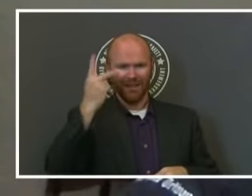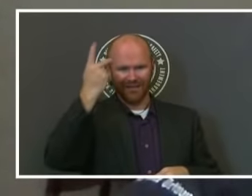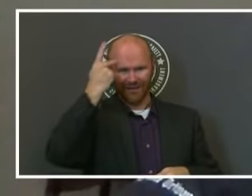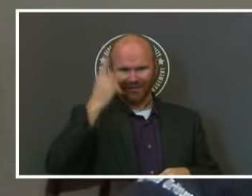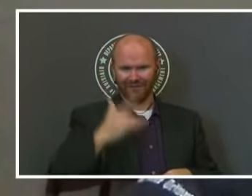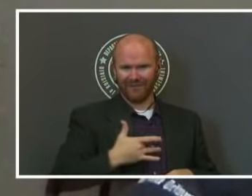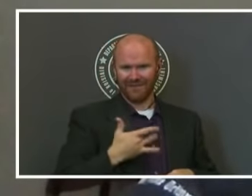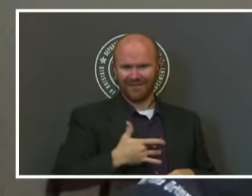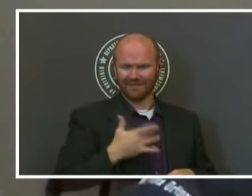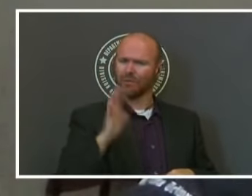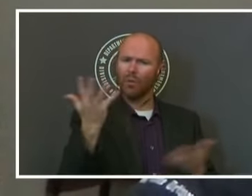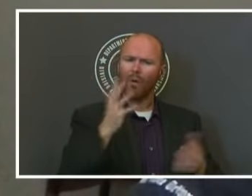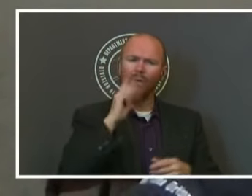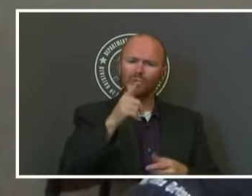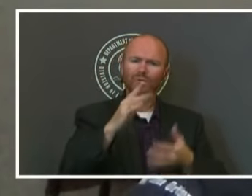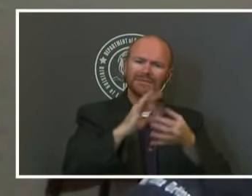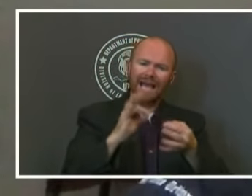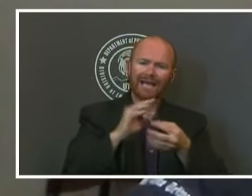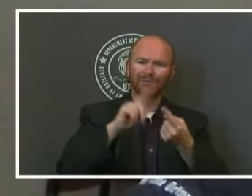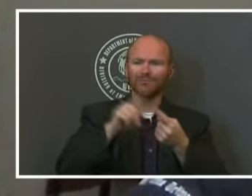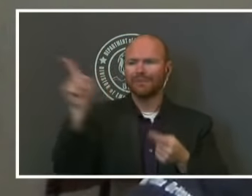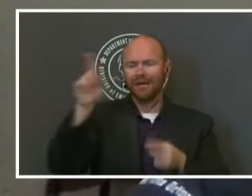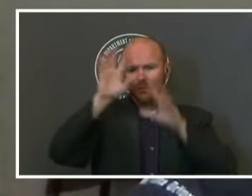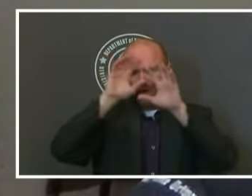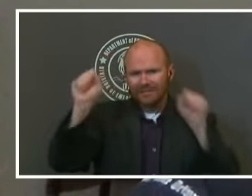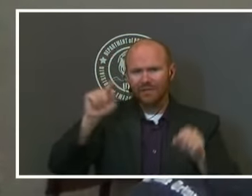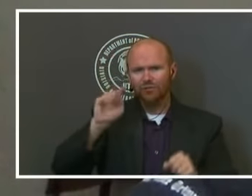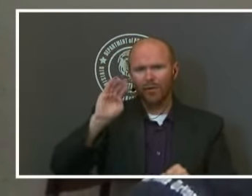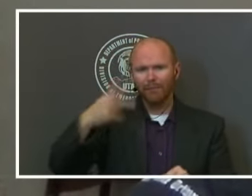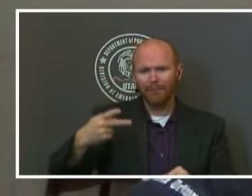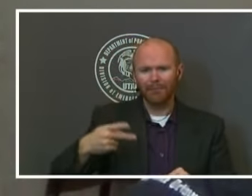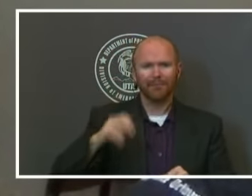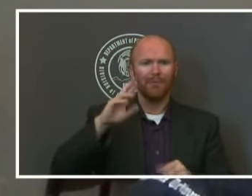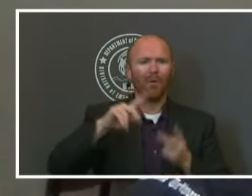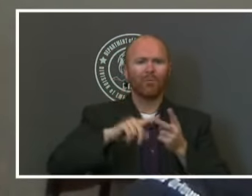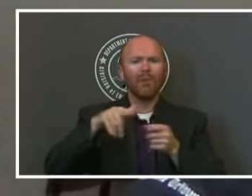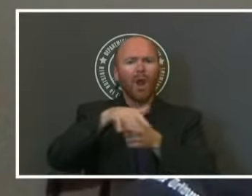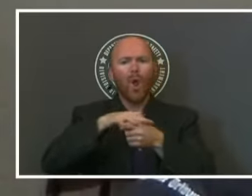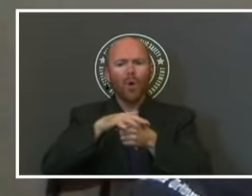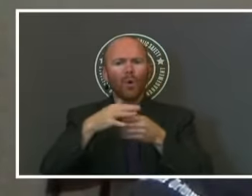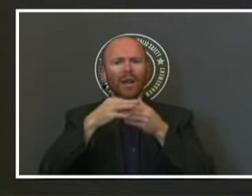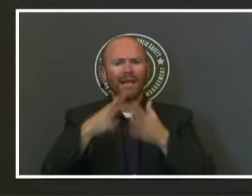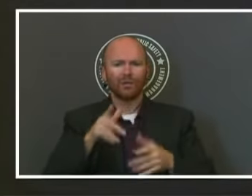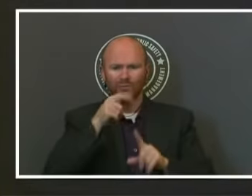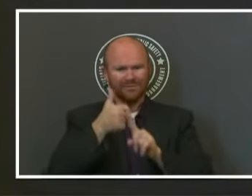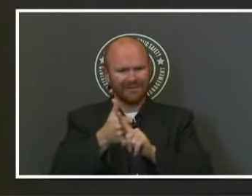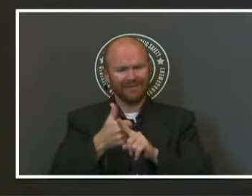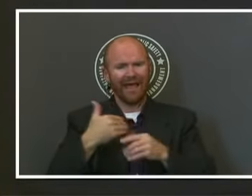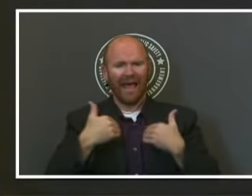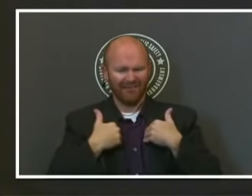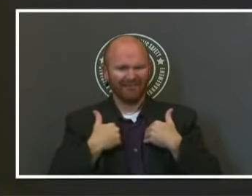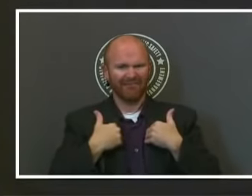leaders who have contributed to